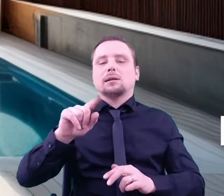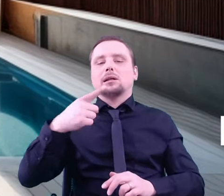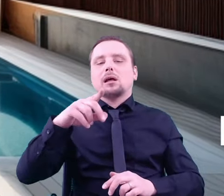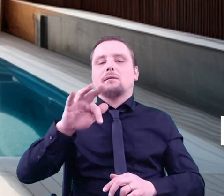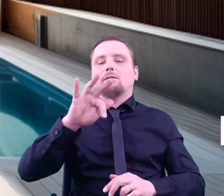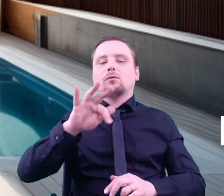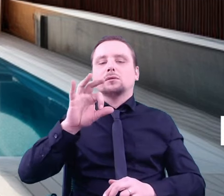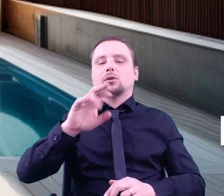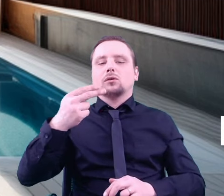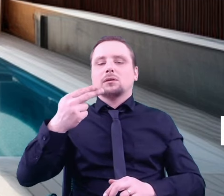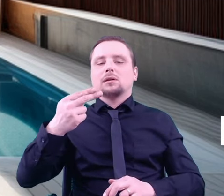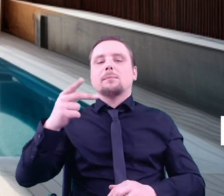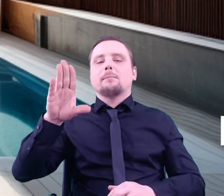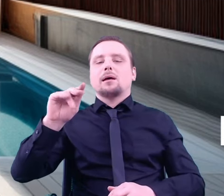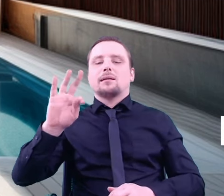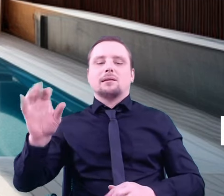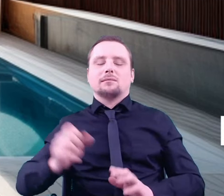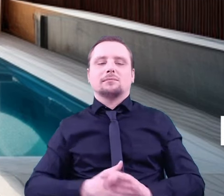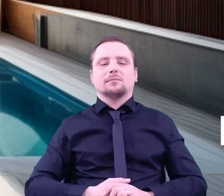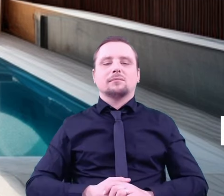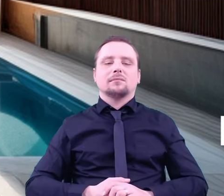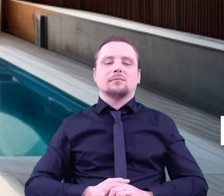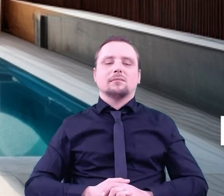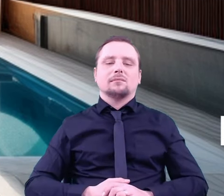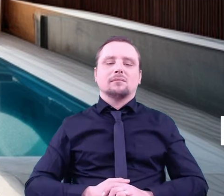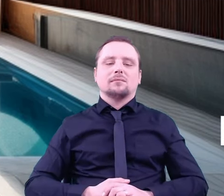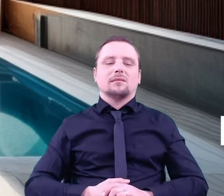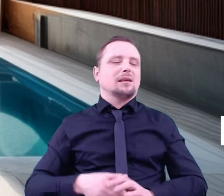Sorry to say but, in our opinion, this is the worst plug-in yet.